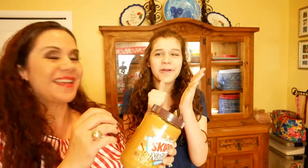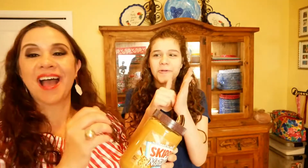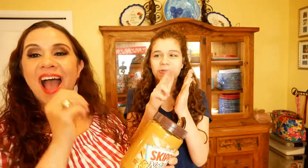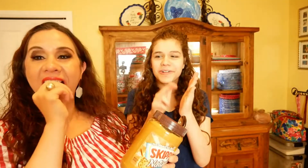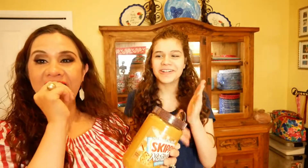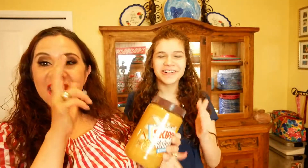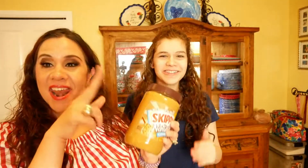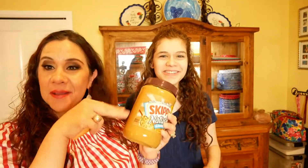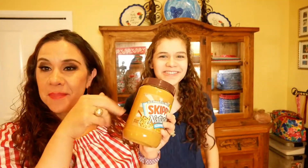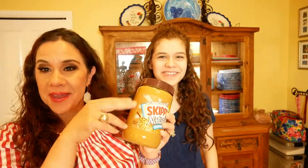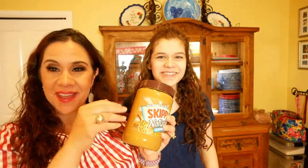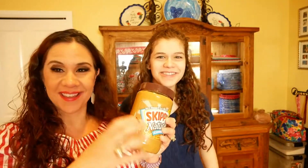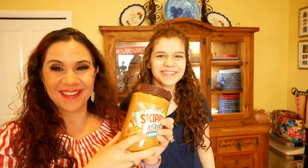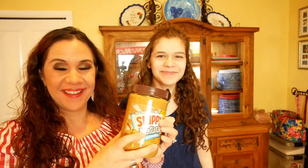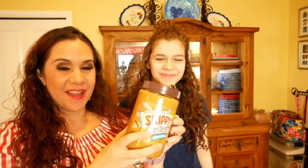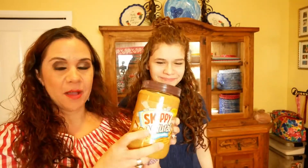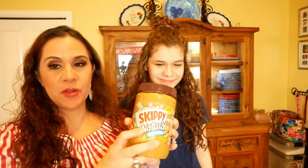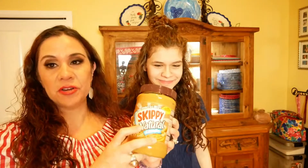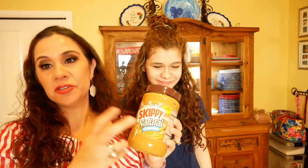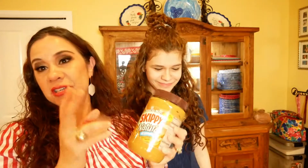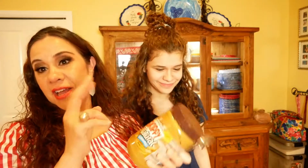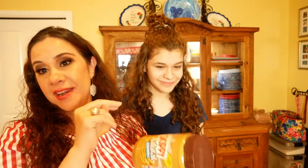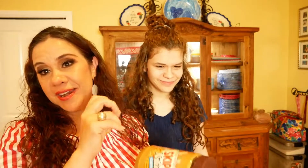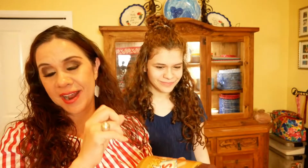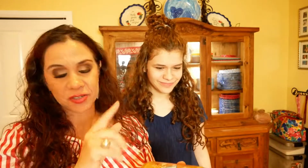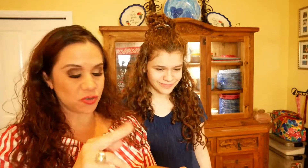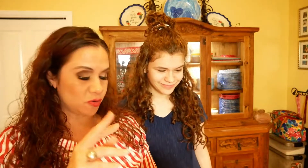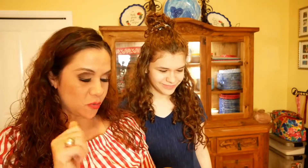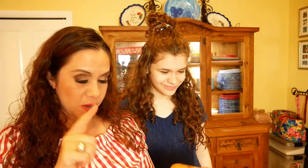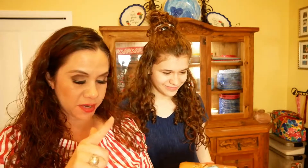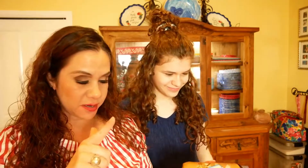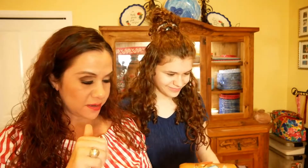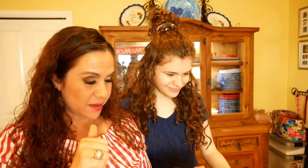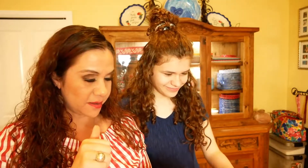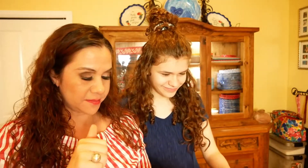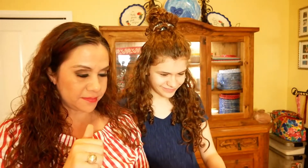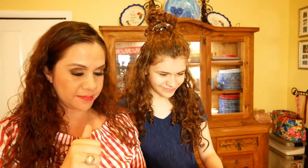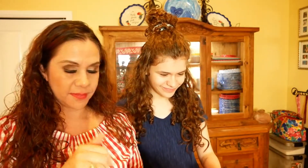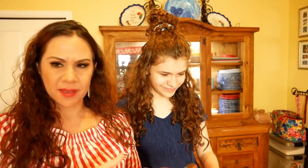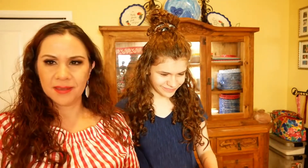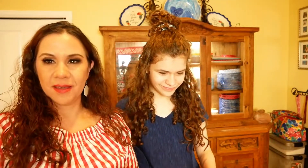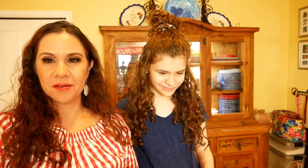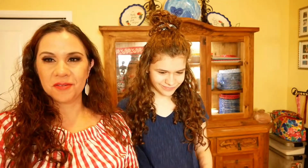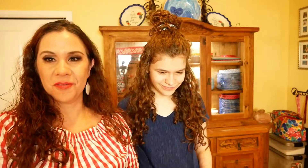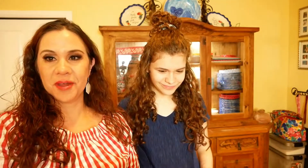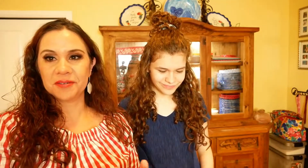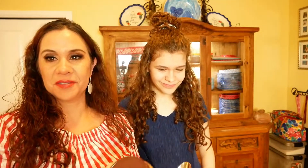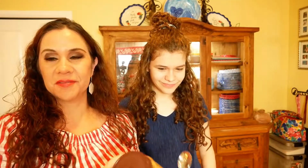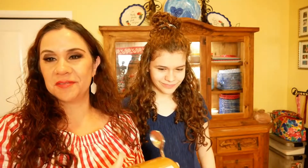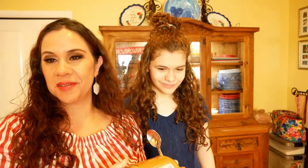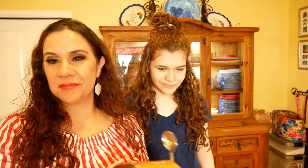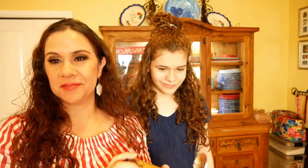yeah let better and we are using a natural one um i don't know if it matters if you get one with